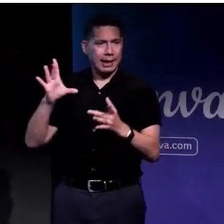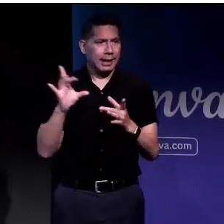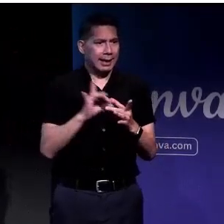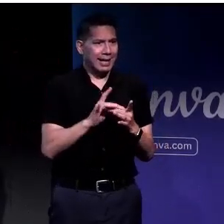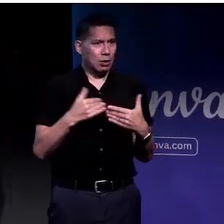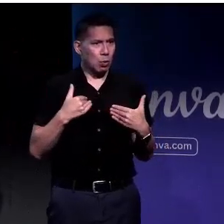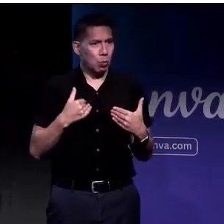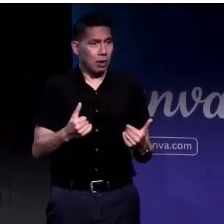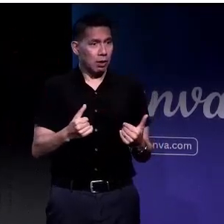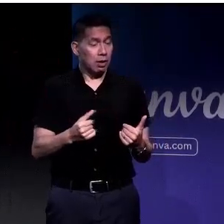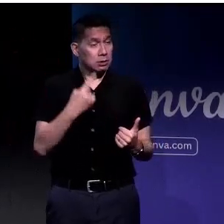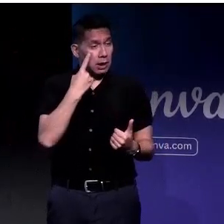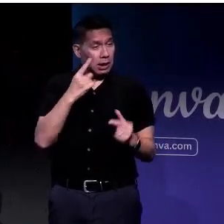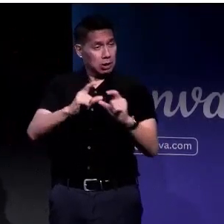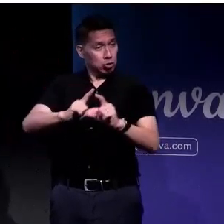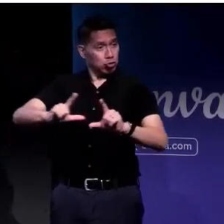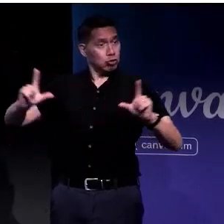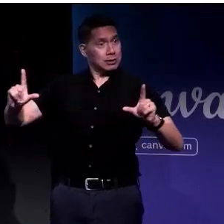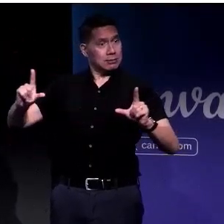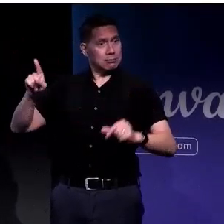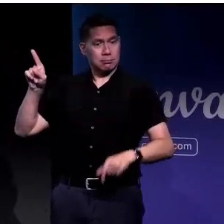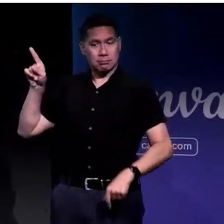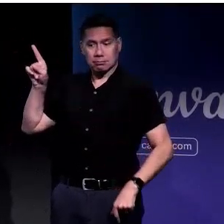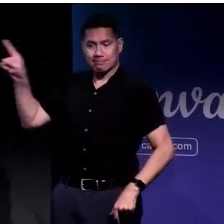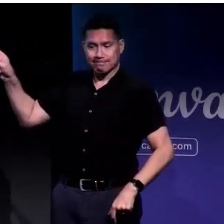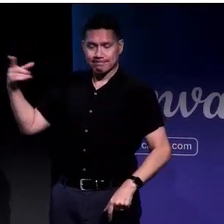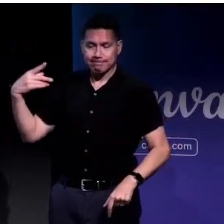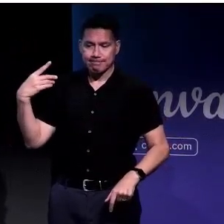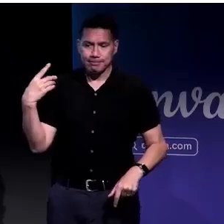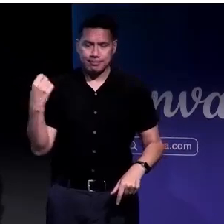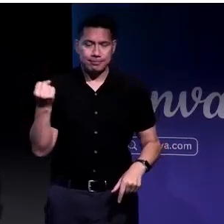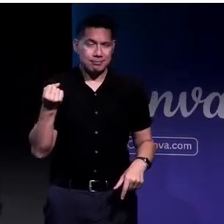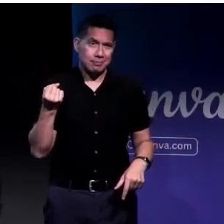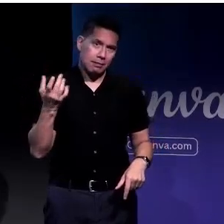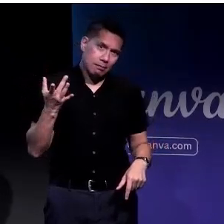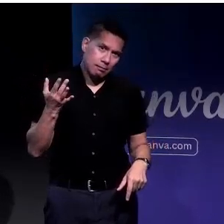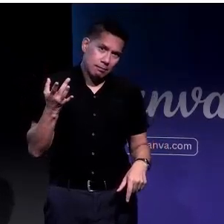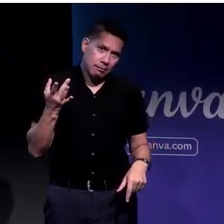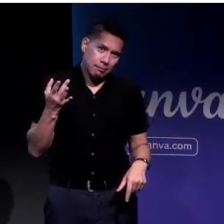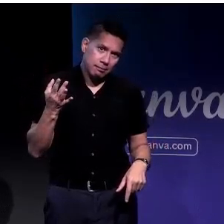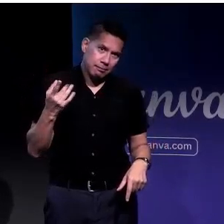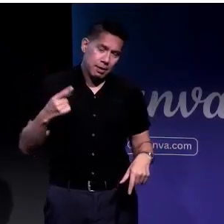So up on the screen here, we have a, uh, screenshot of the